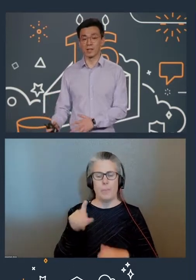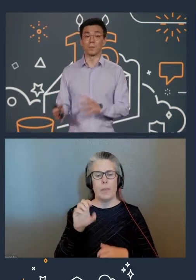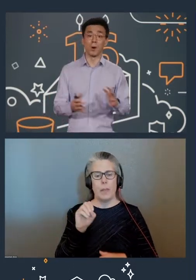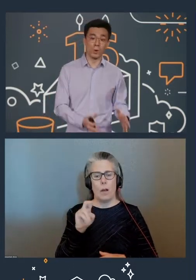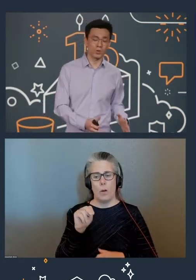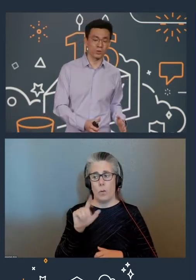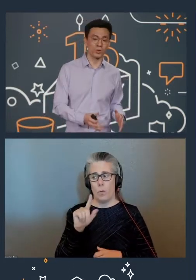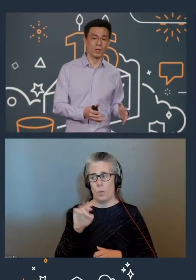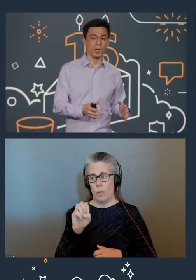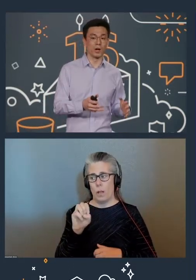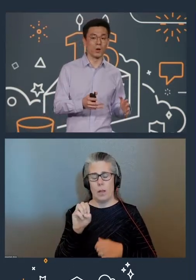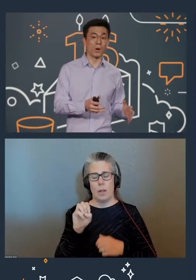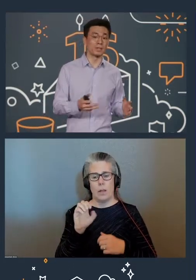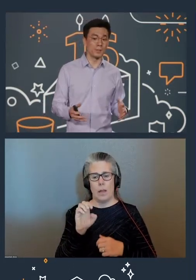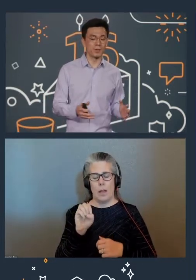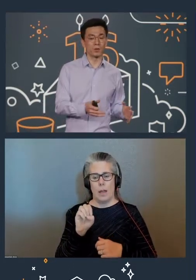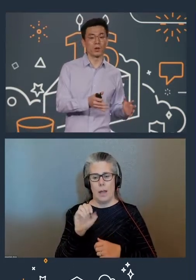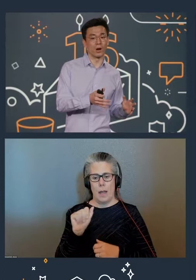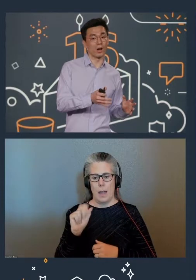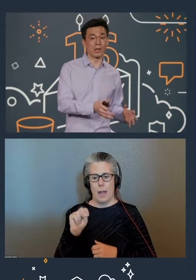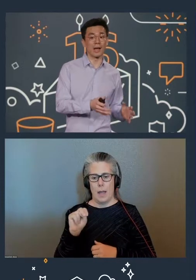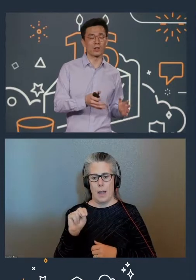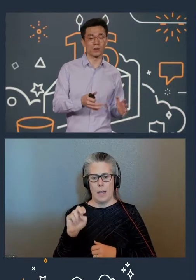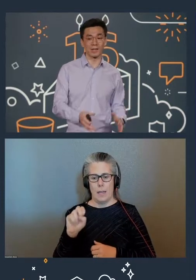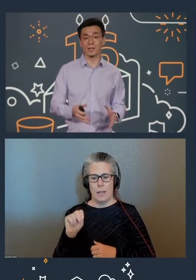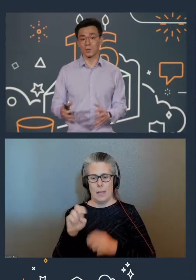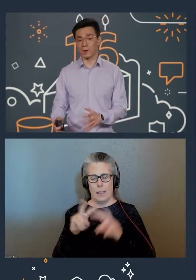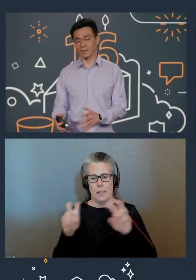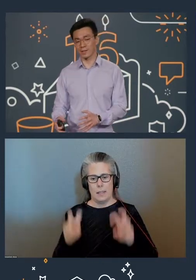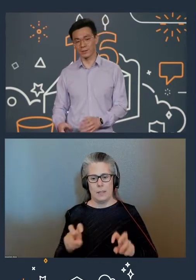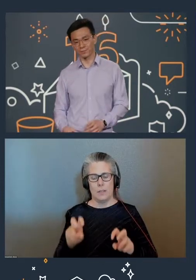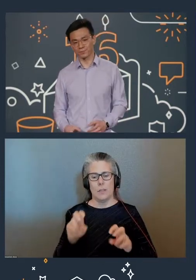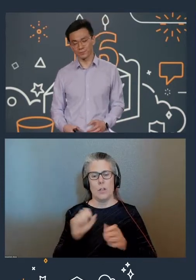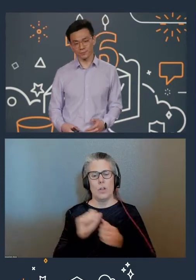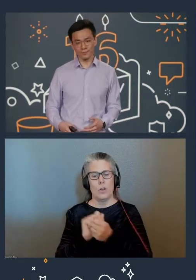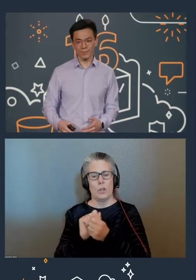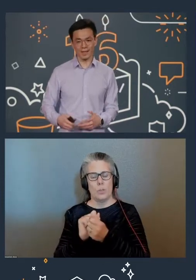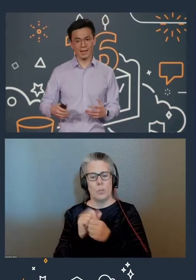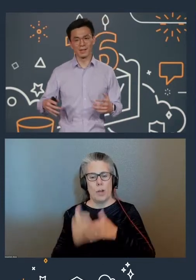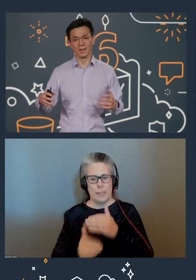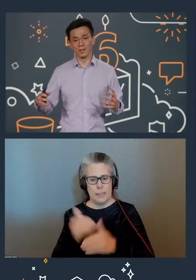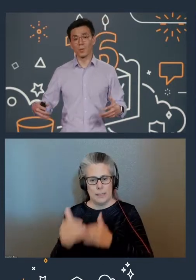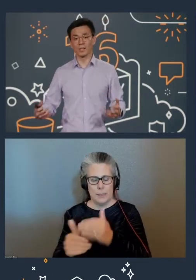as opposed to OLTP or online transactional processing. And along with this concept,